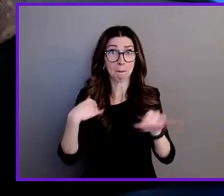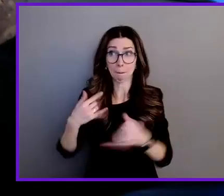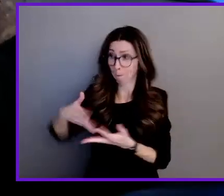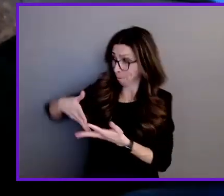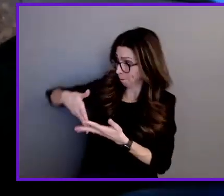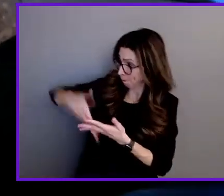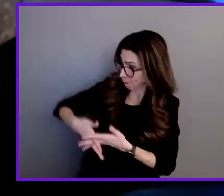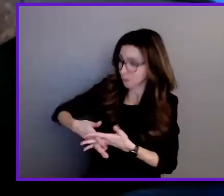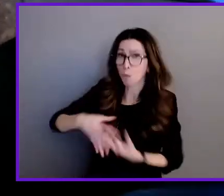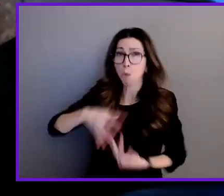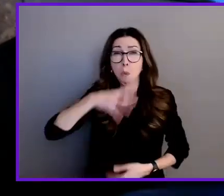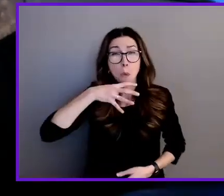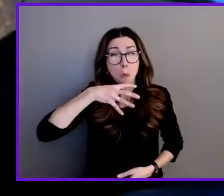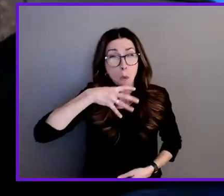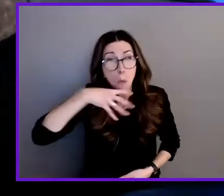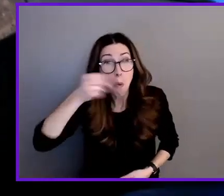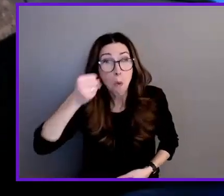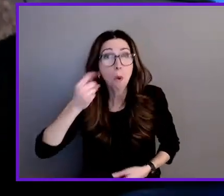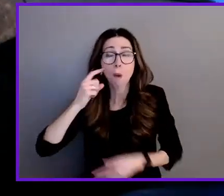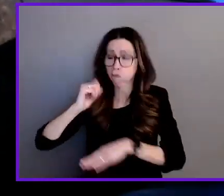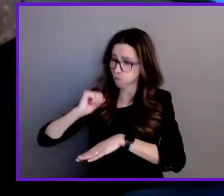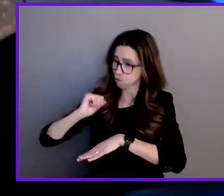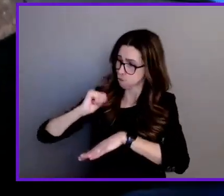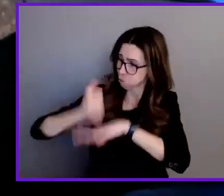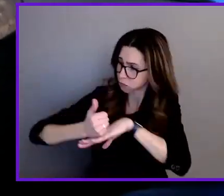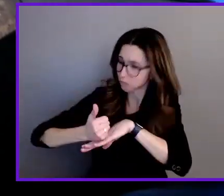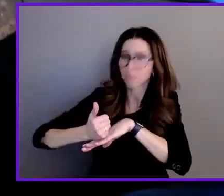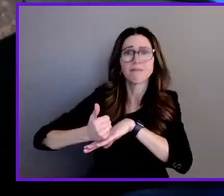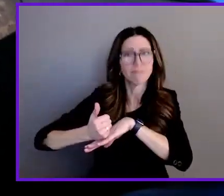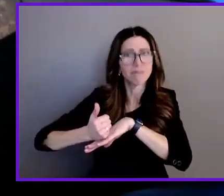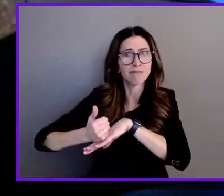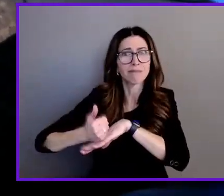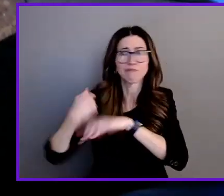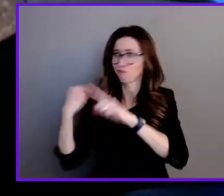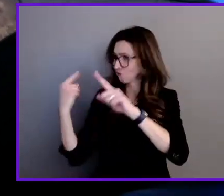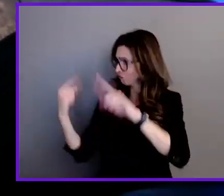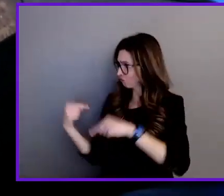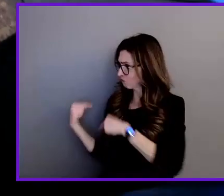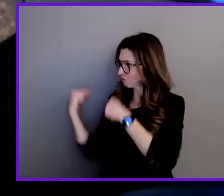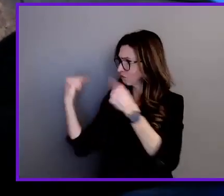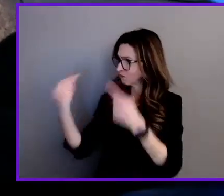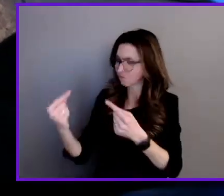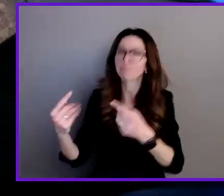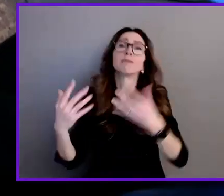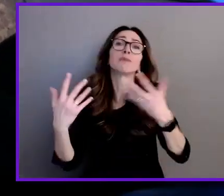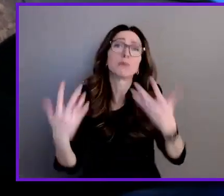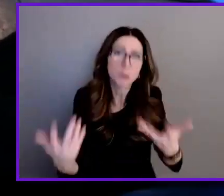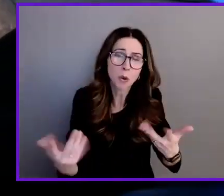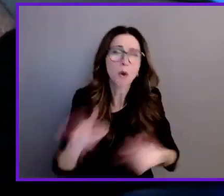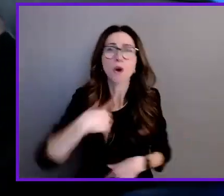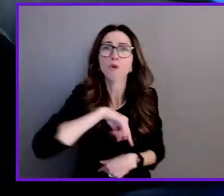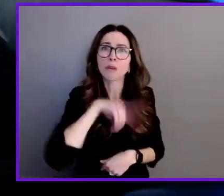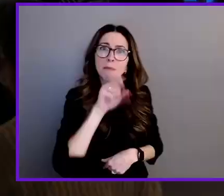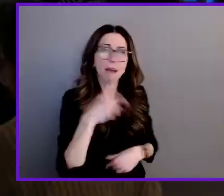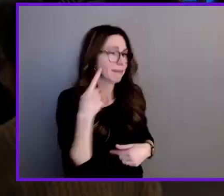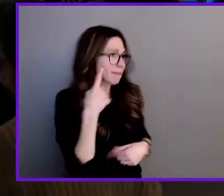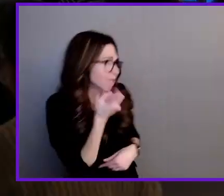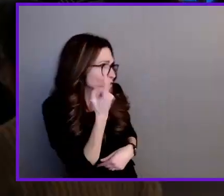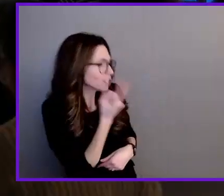shift around how we can support you but also how you’re working with clients? Simon, you look as though you have something to add.